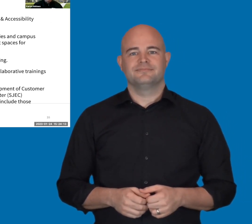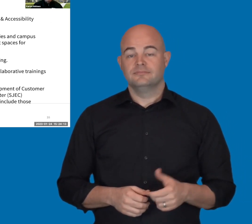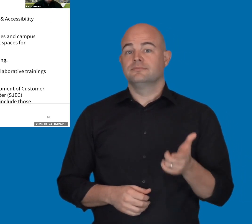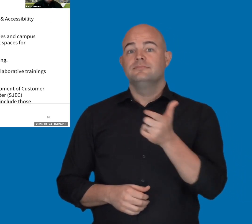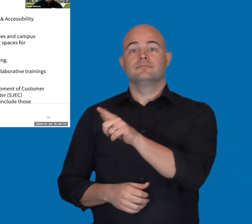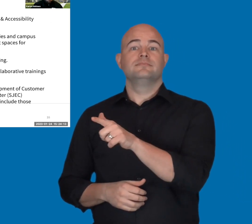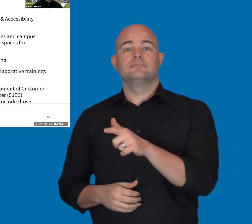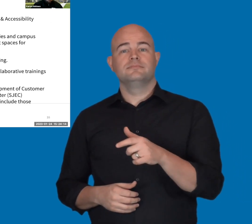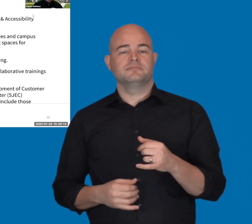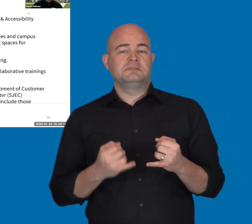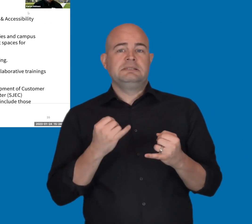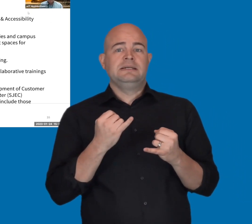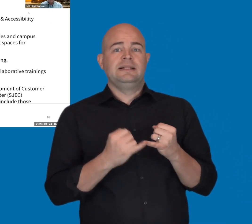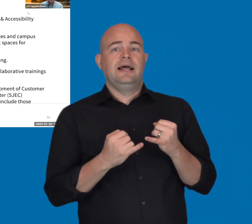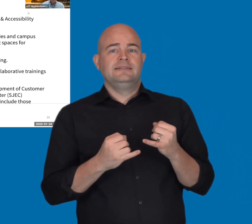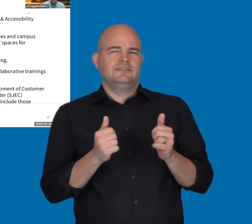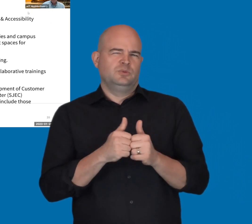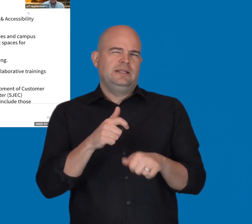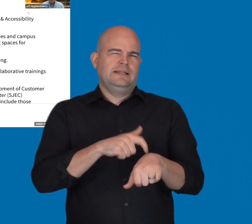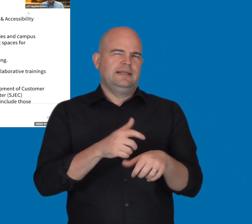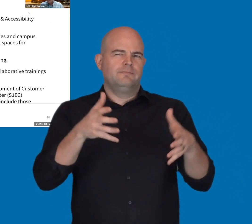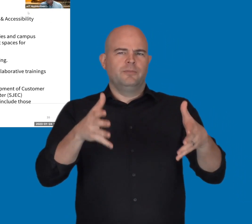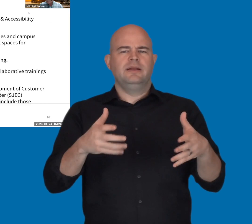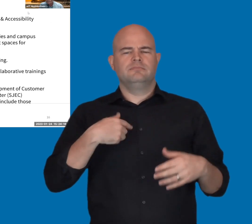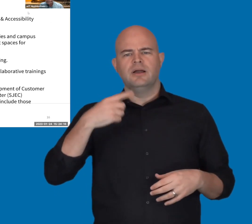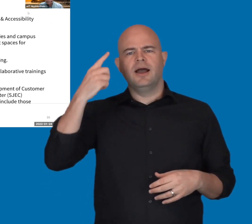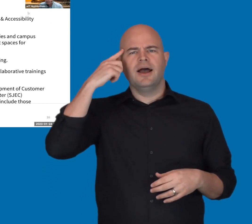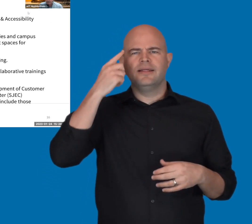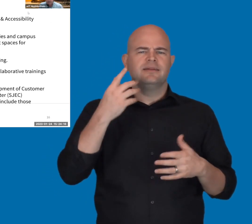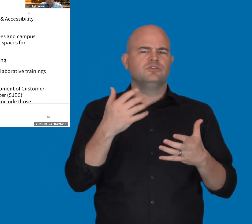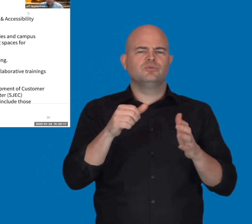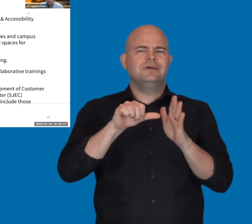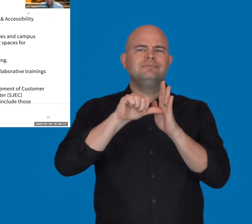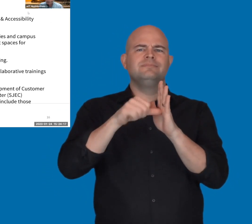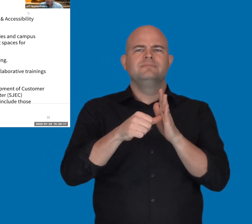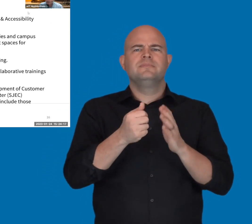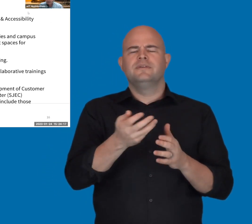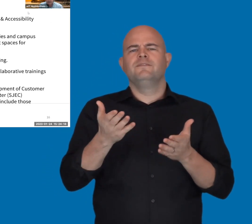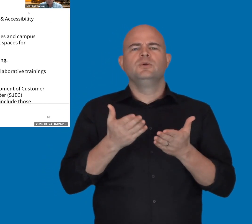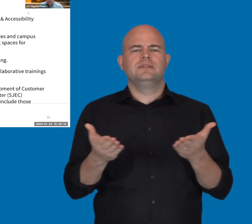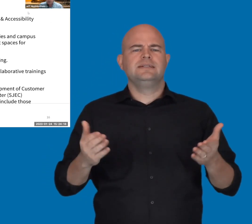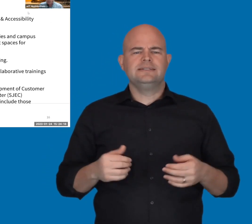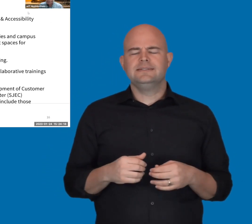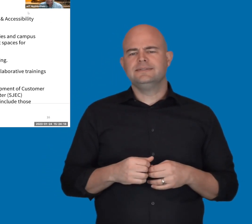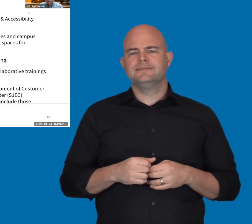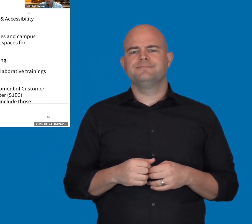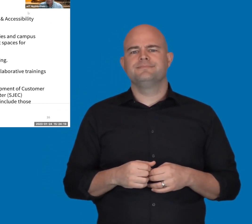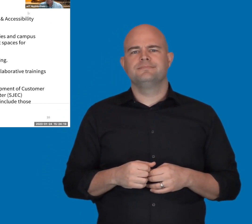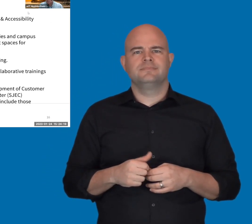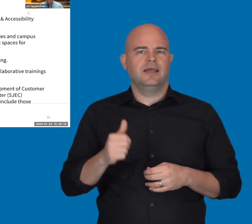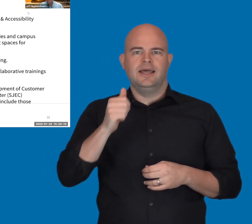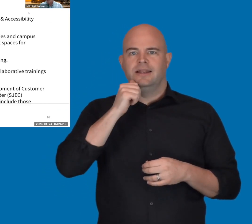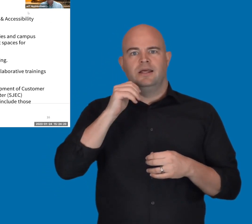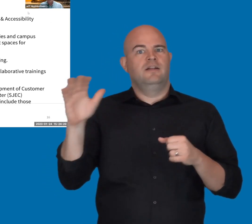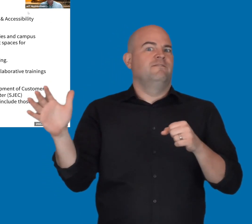we want to improve our accessibility review process, but also codify it because currently our process is more of an informal process.